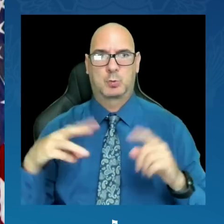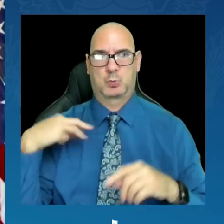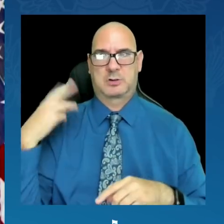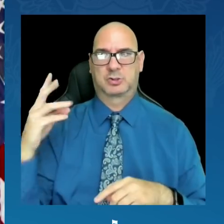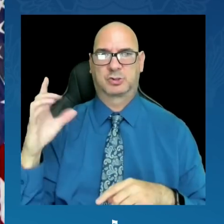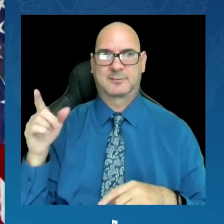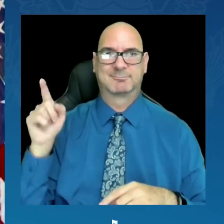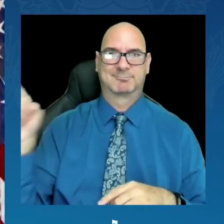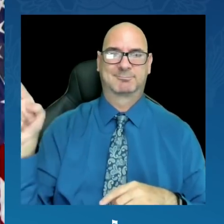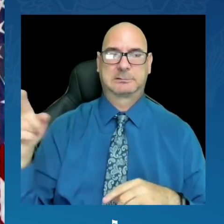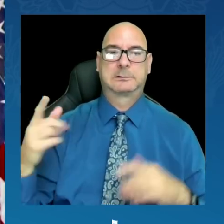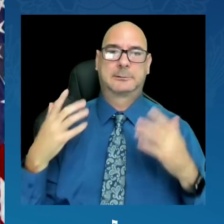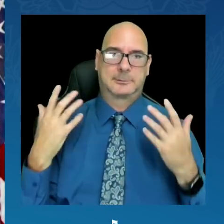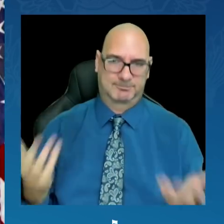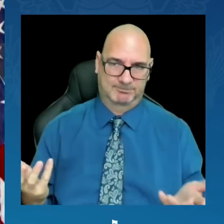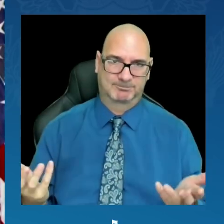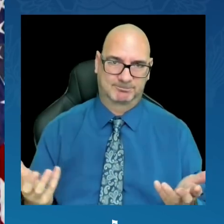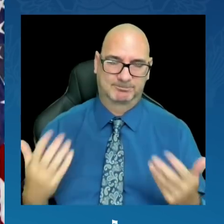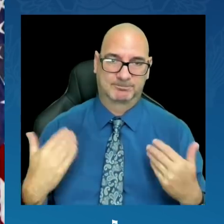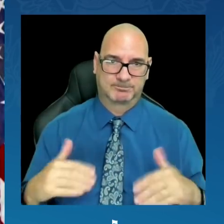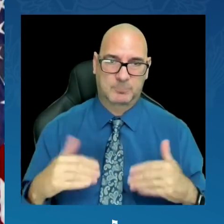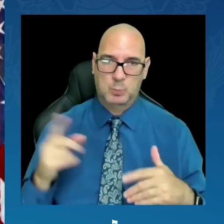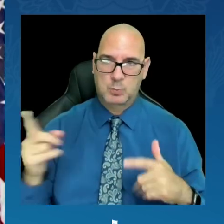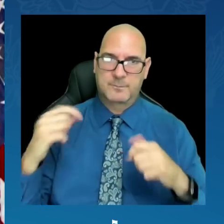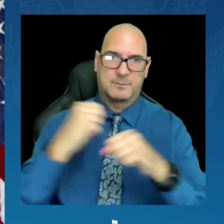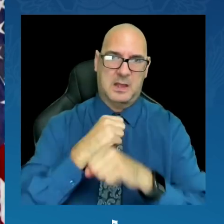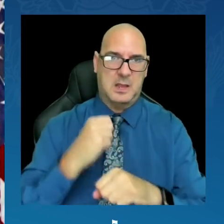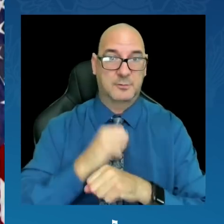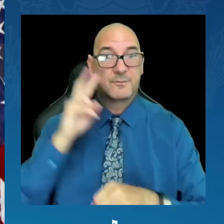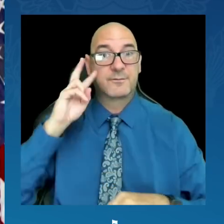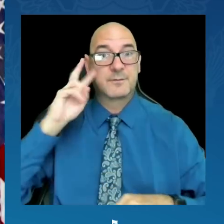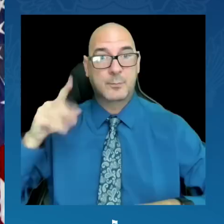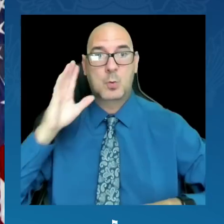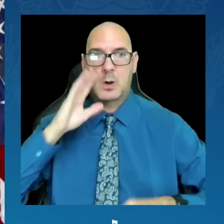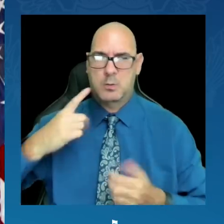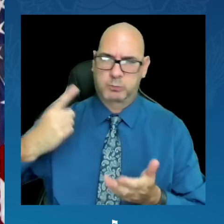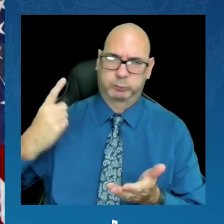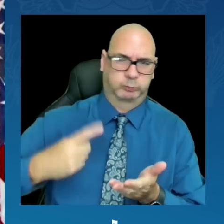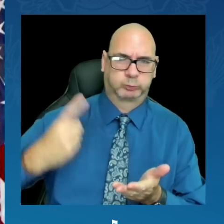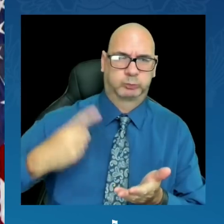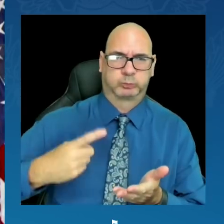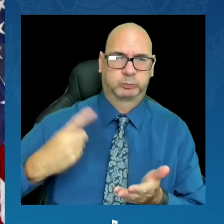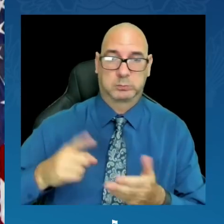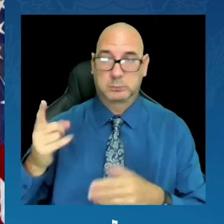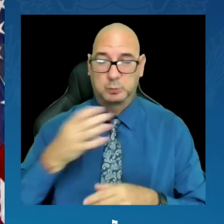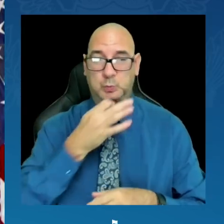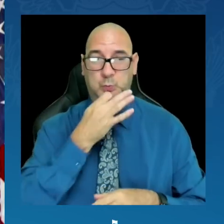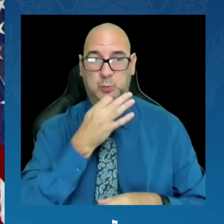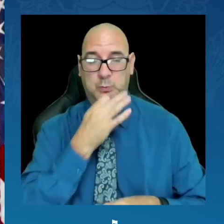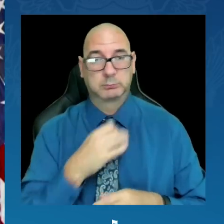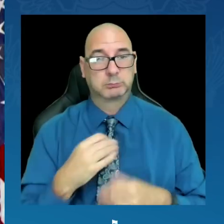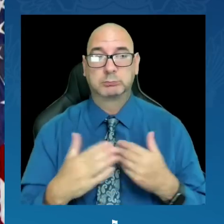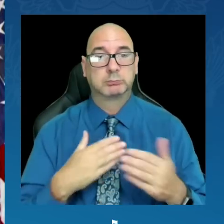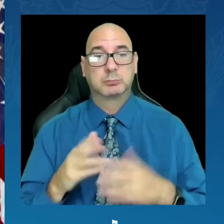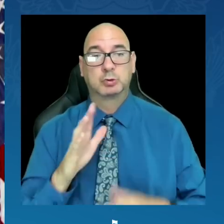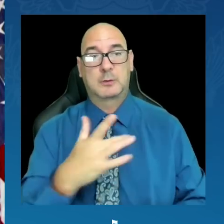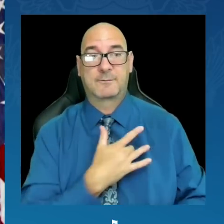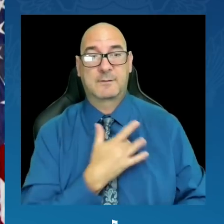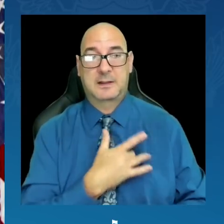and the vice president is going to address it. In the meantime, whatever your feelings about that issue, as controversial as the issue of abortion may be,